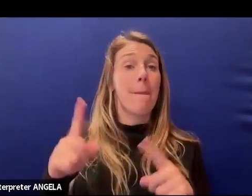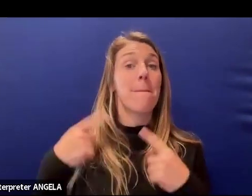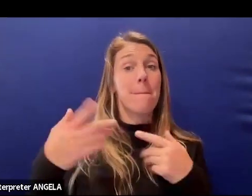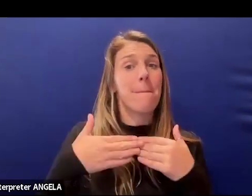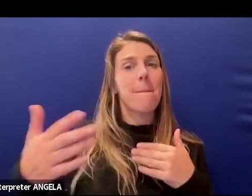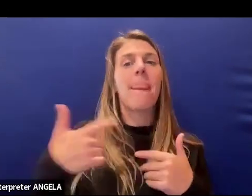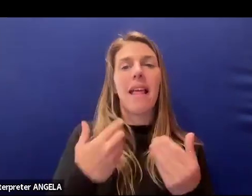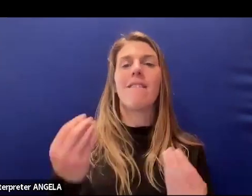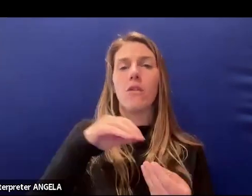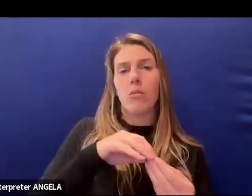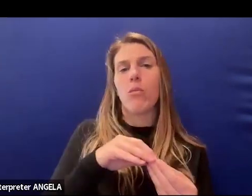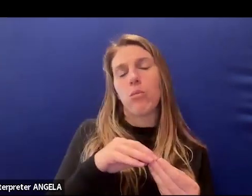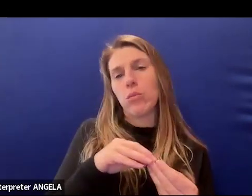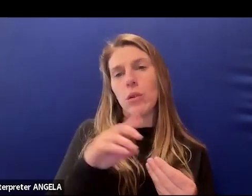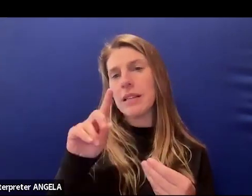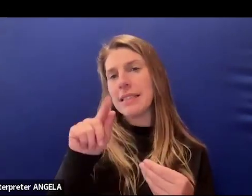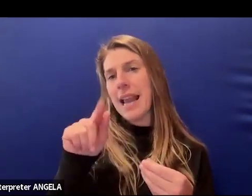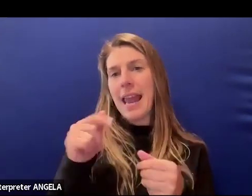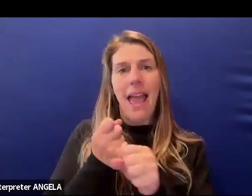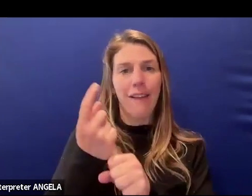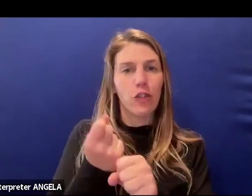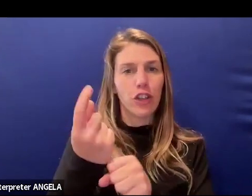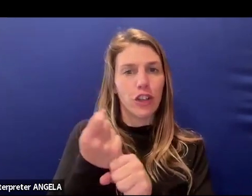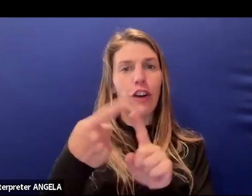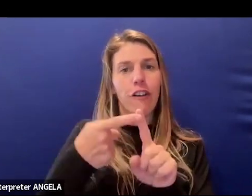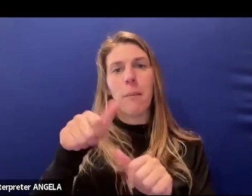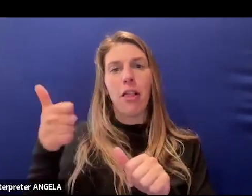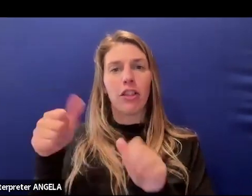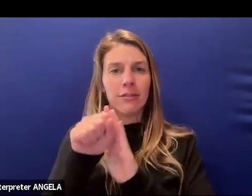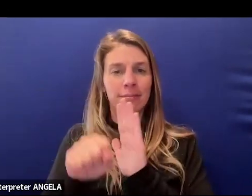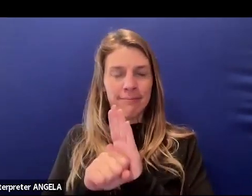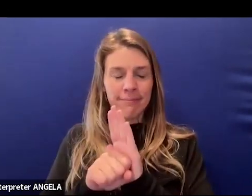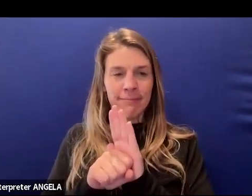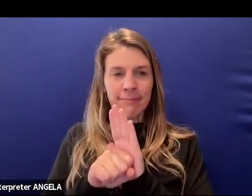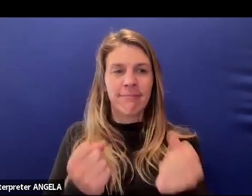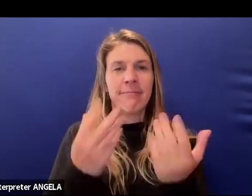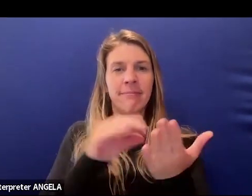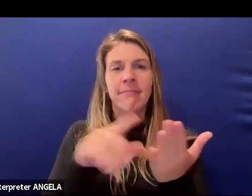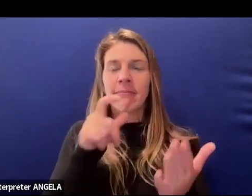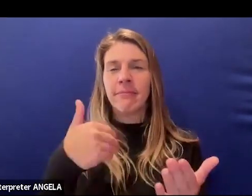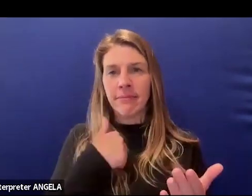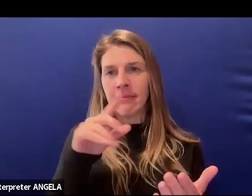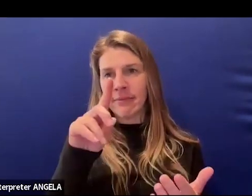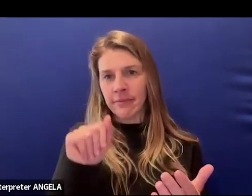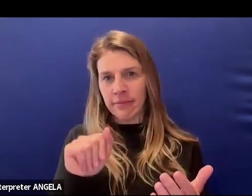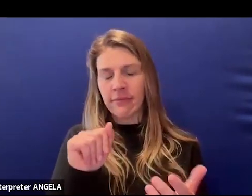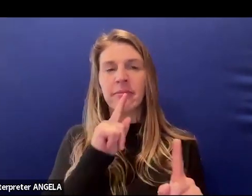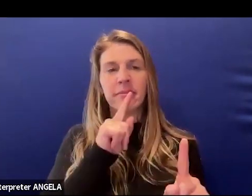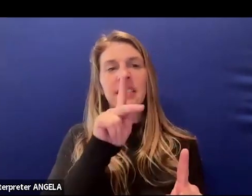Since then, they've had more data each year from states on the number of students with disabilities that are taking